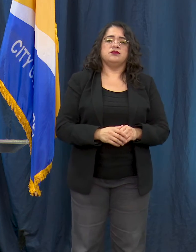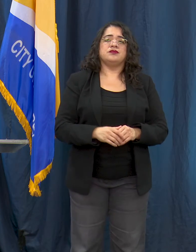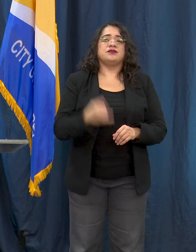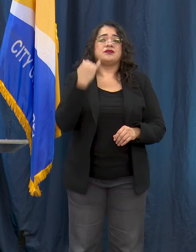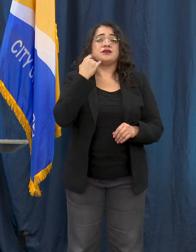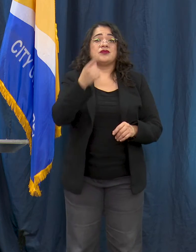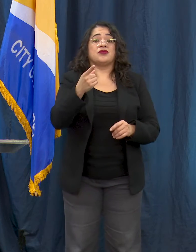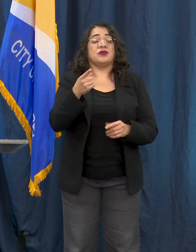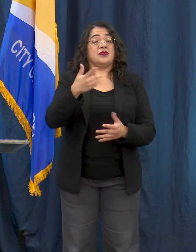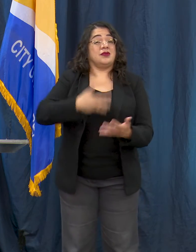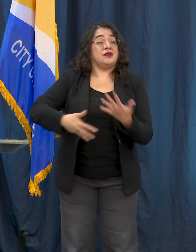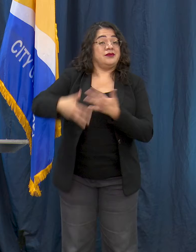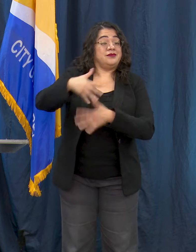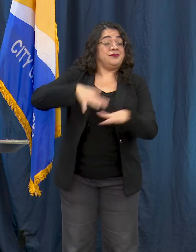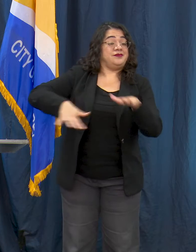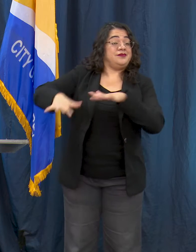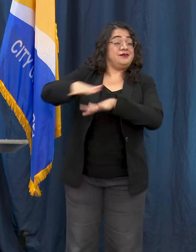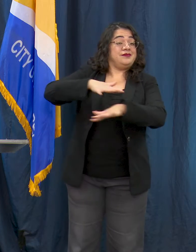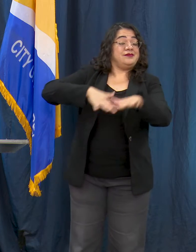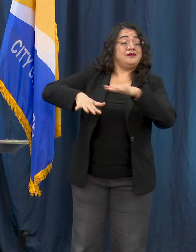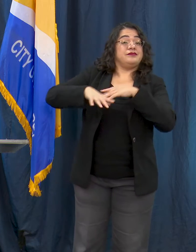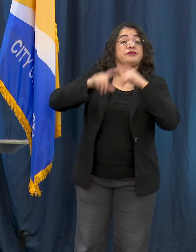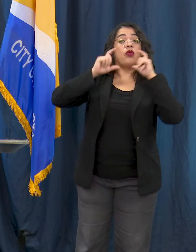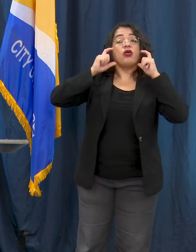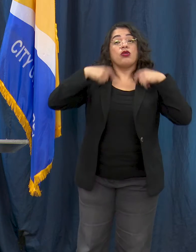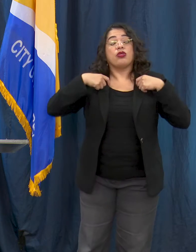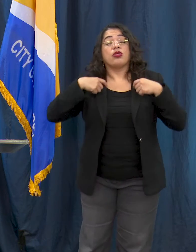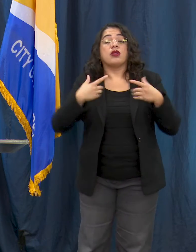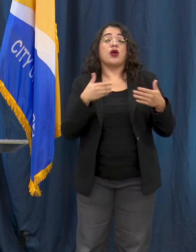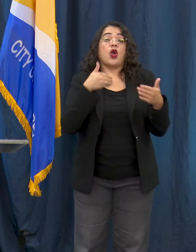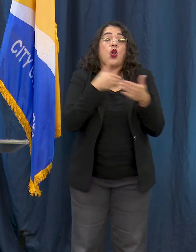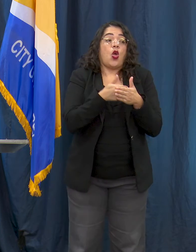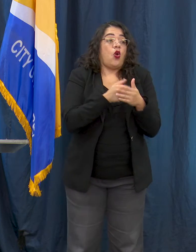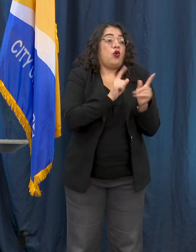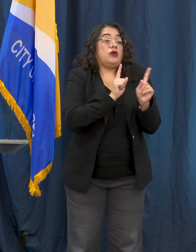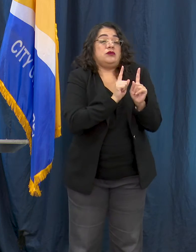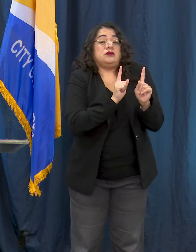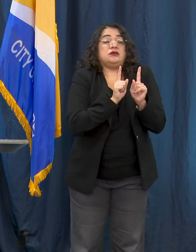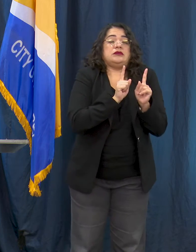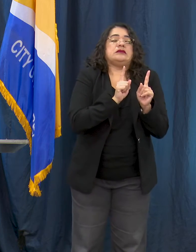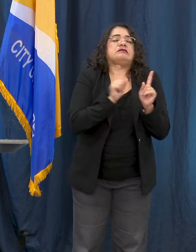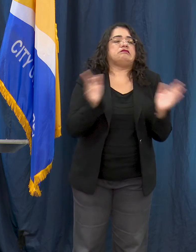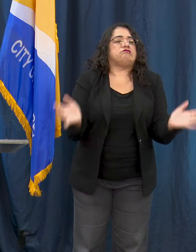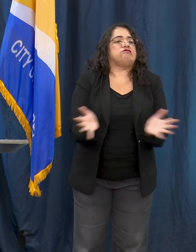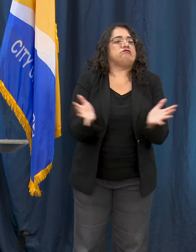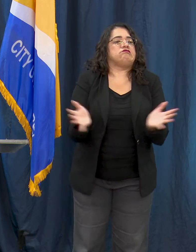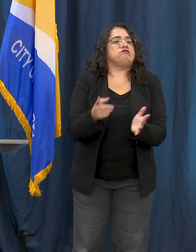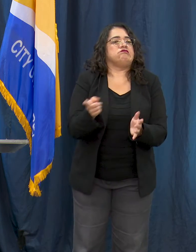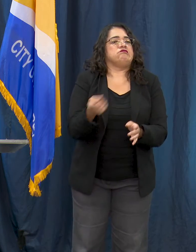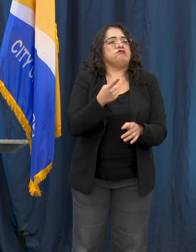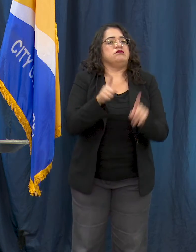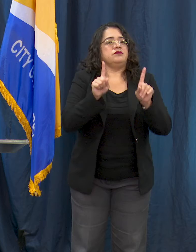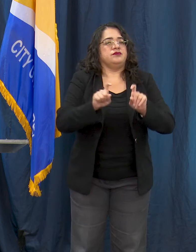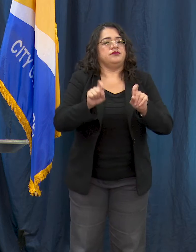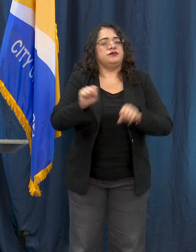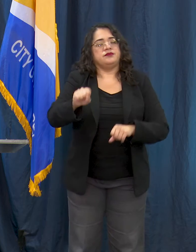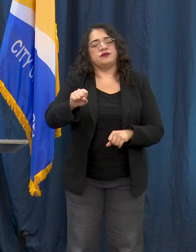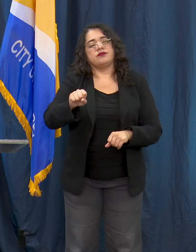a lot of folks, no face coverings, close contact, it may make sense for you to get tested moving forward so